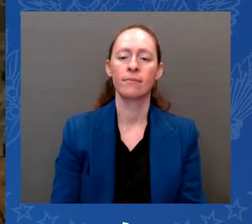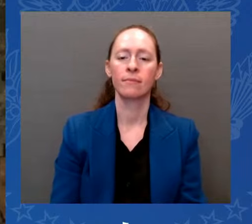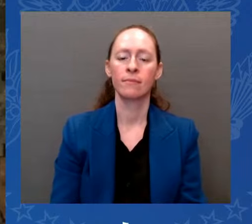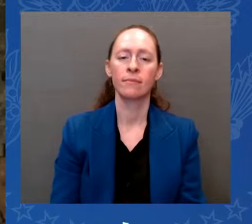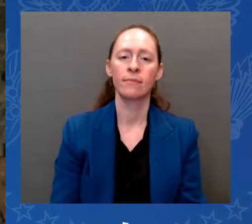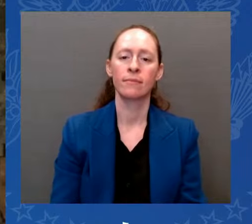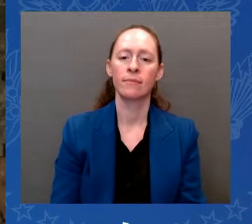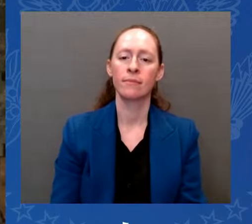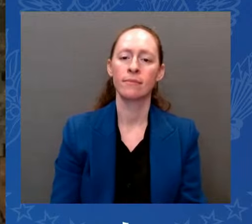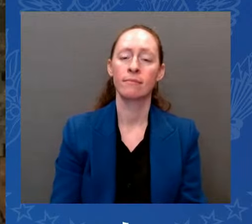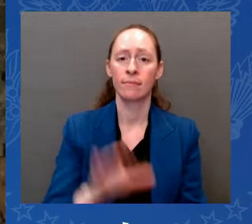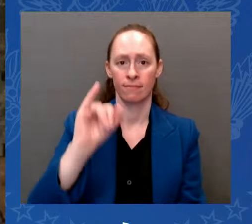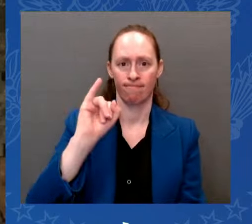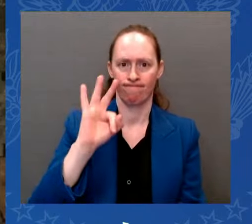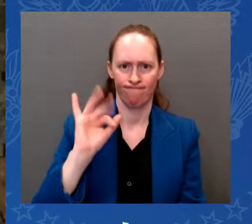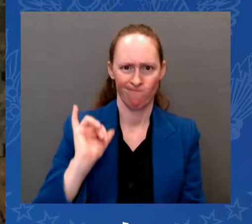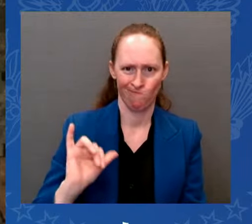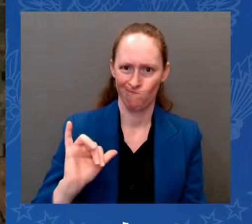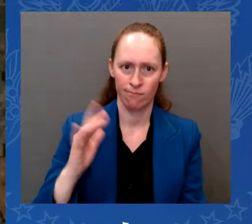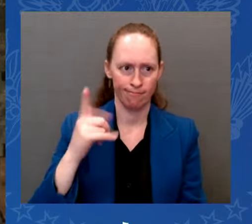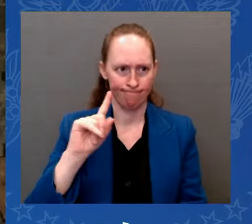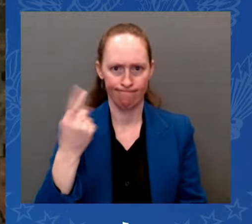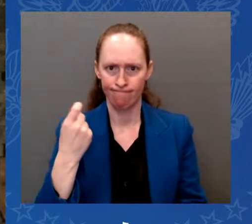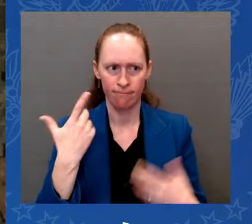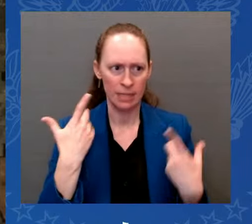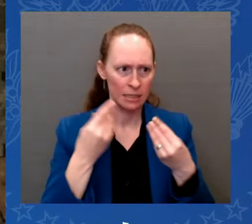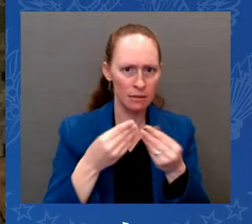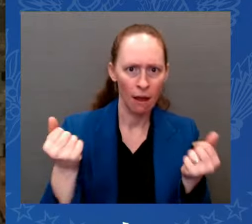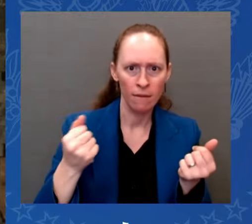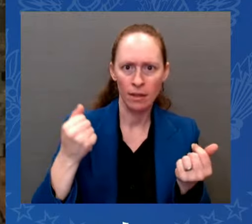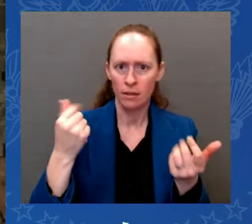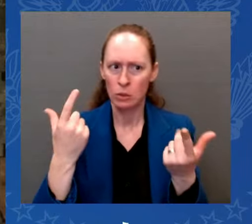Sebastian Smith, the Asso- -- the AFP.